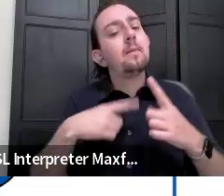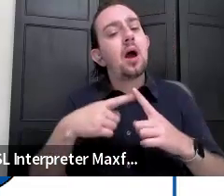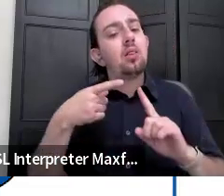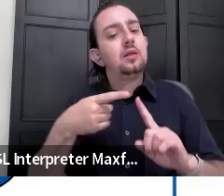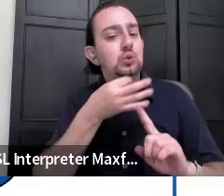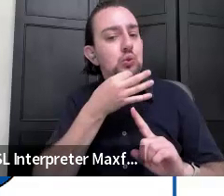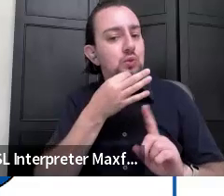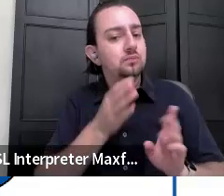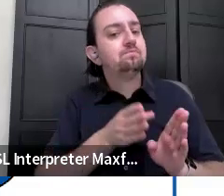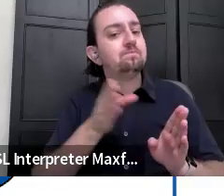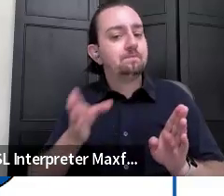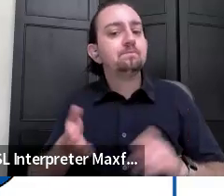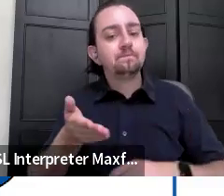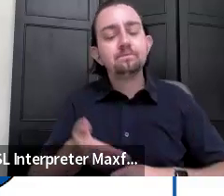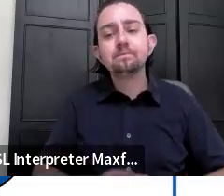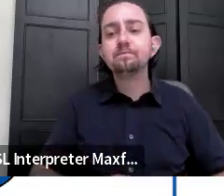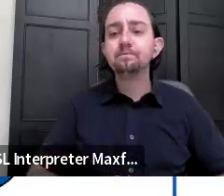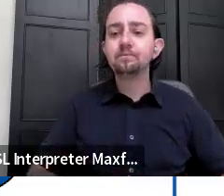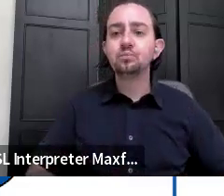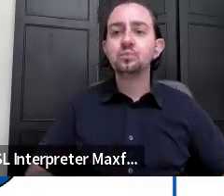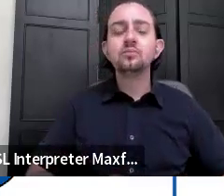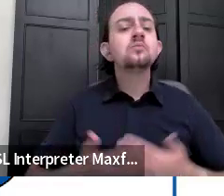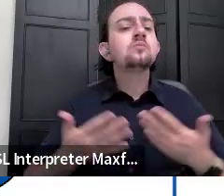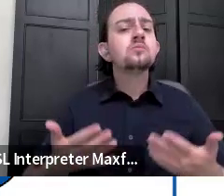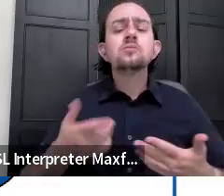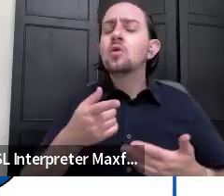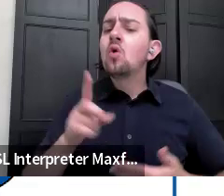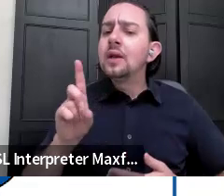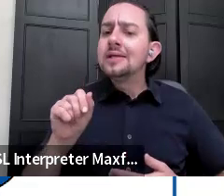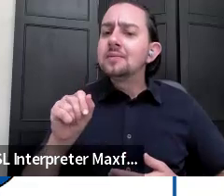So what is disability justice? You might have heard this term